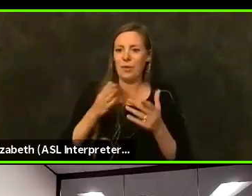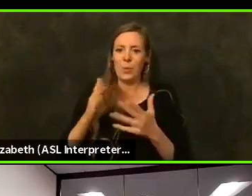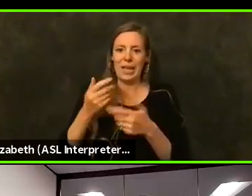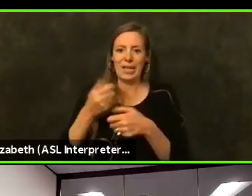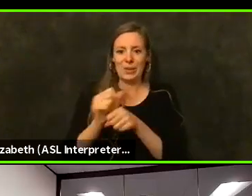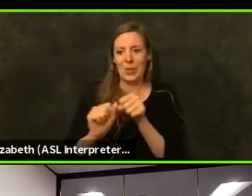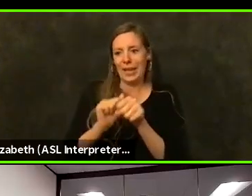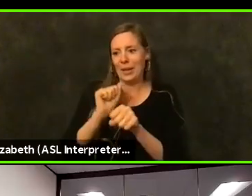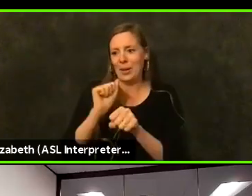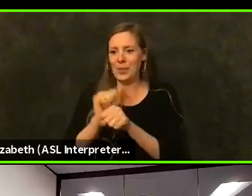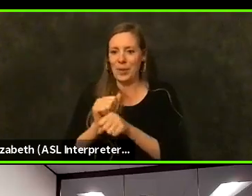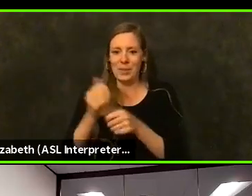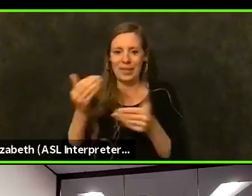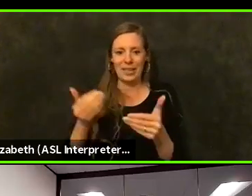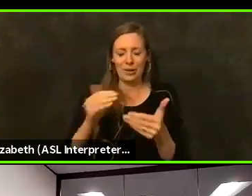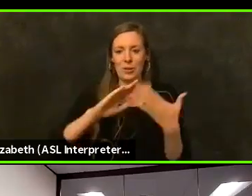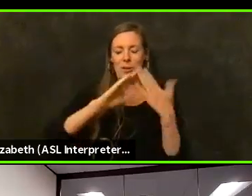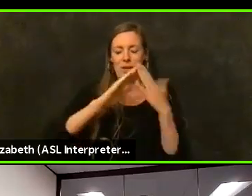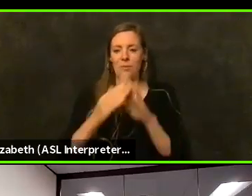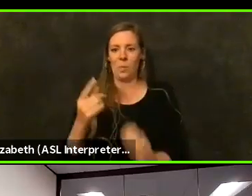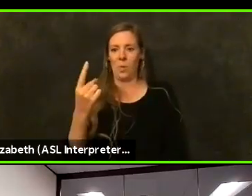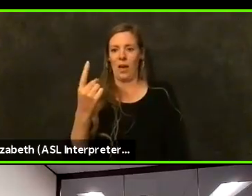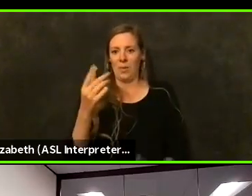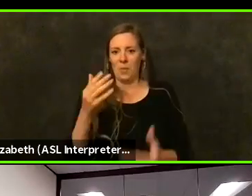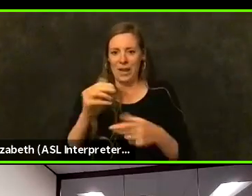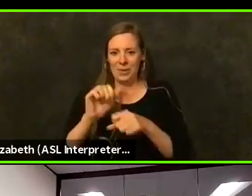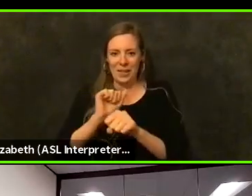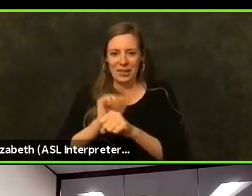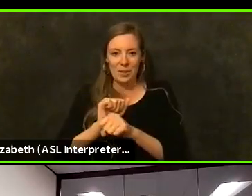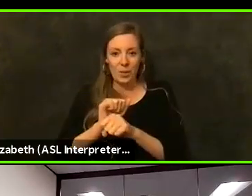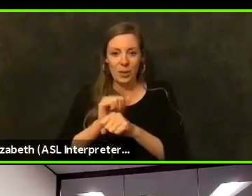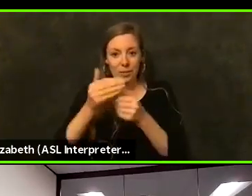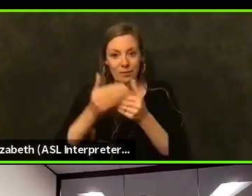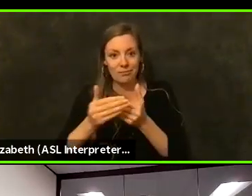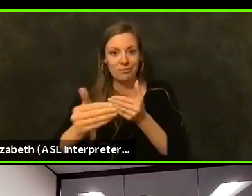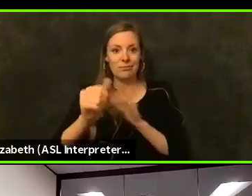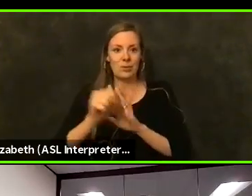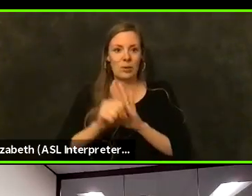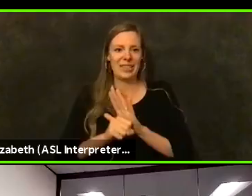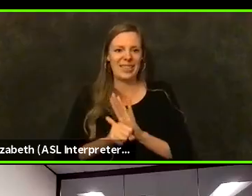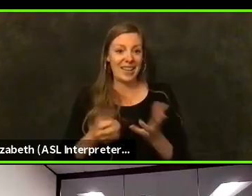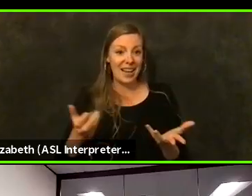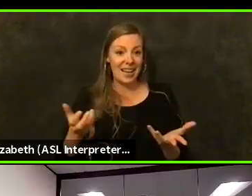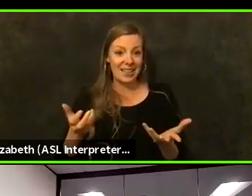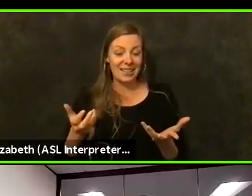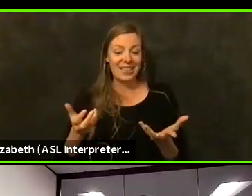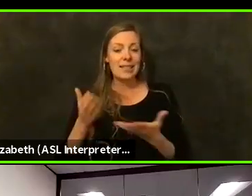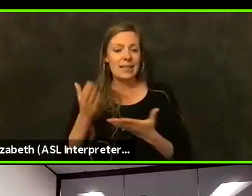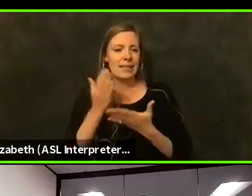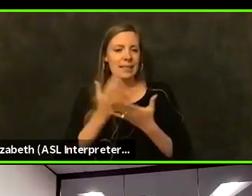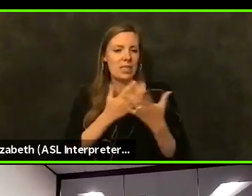in Sonoma County to one way to make an appointment throughout the entire state. And some of the concerns about how that's